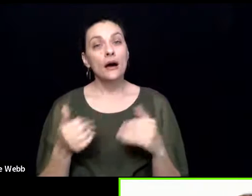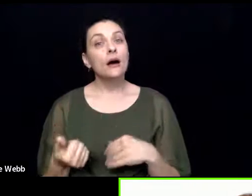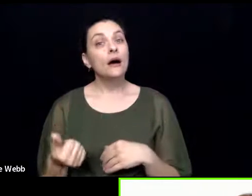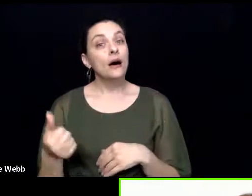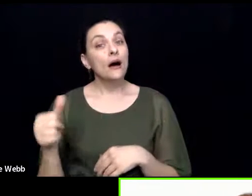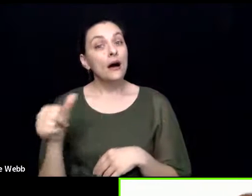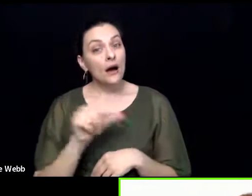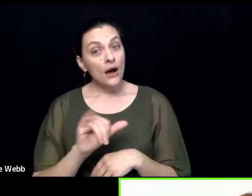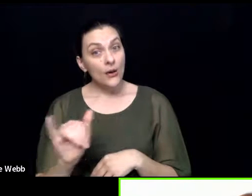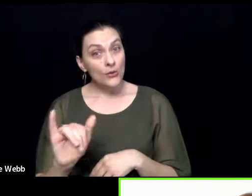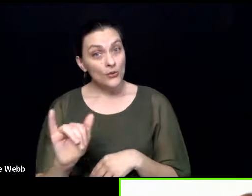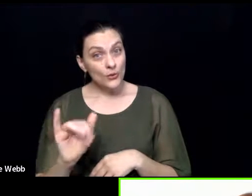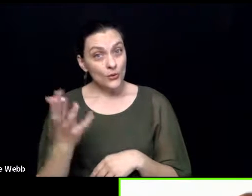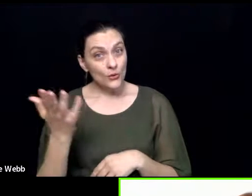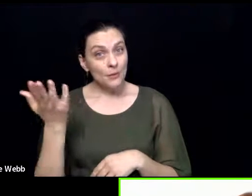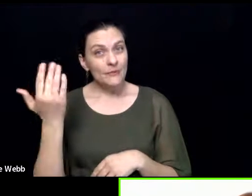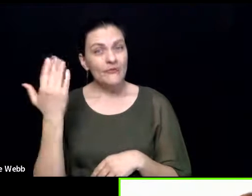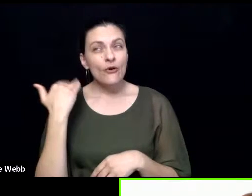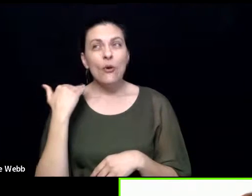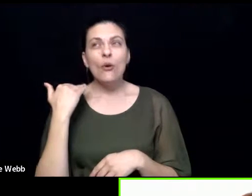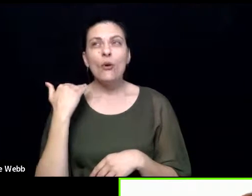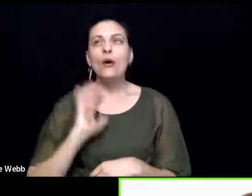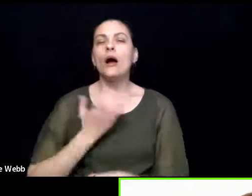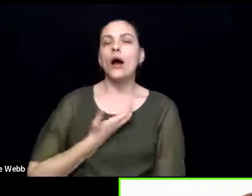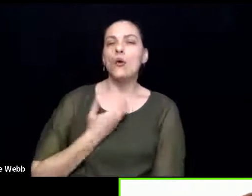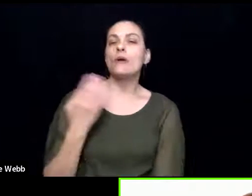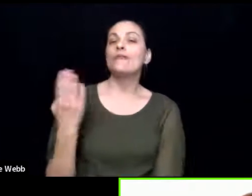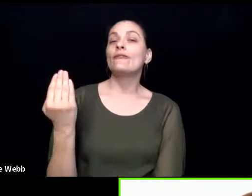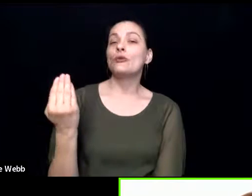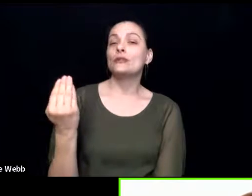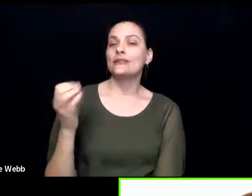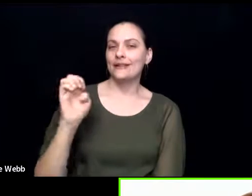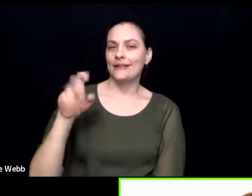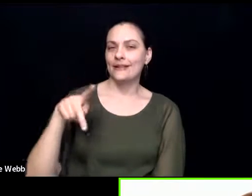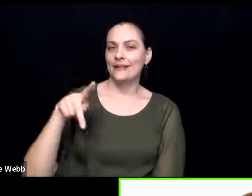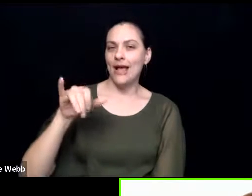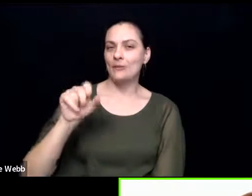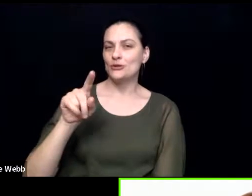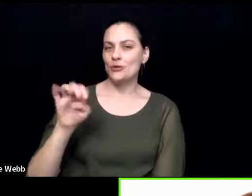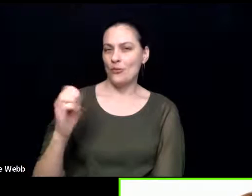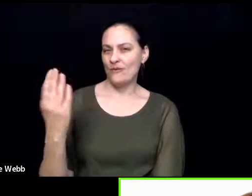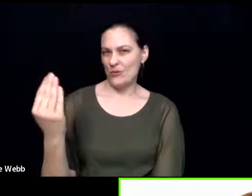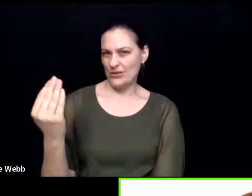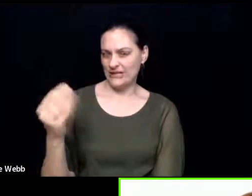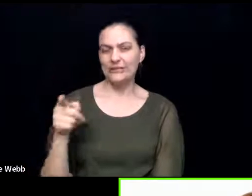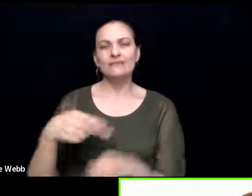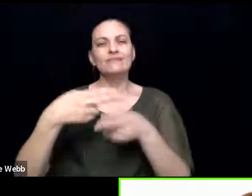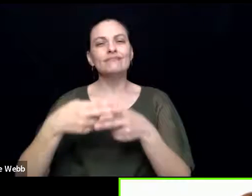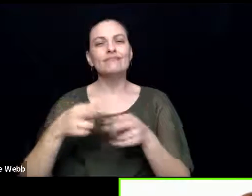an episode, episode 14, it was called moving from structural inequality to human flourishing with